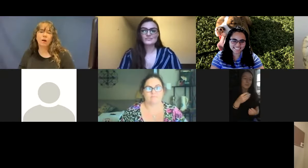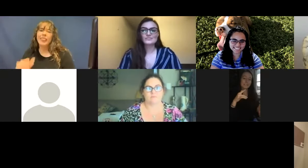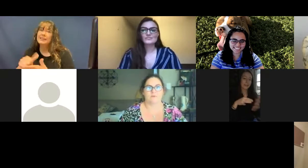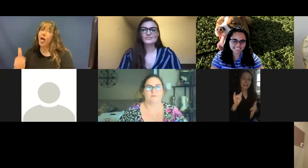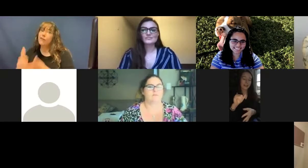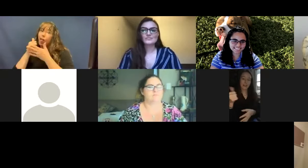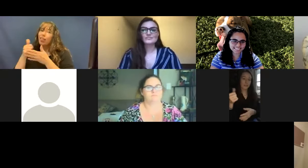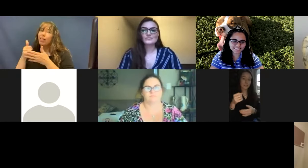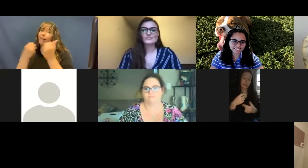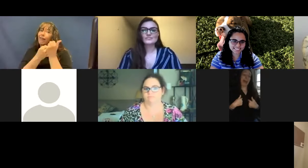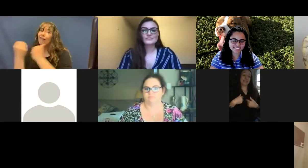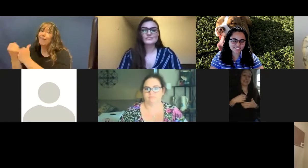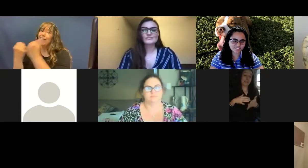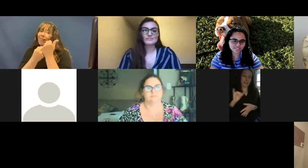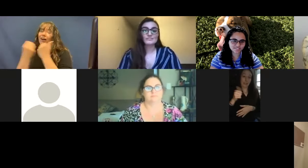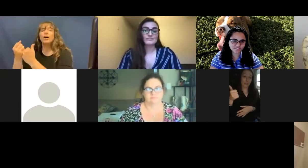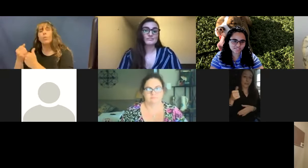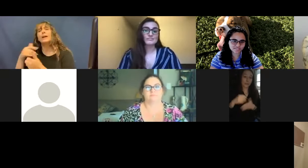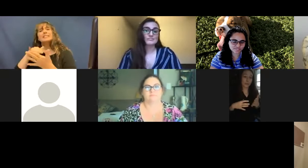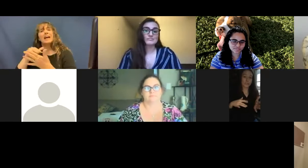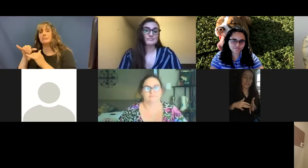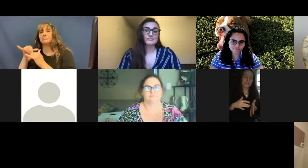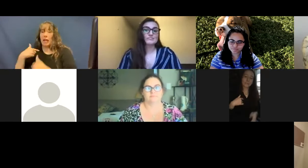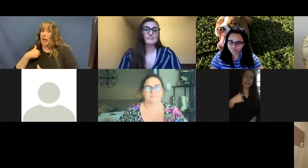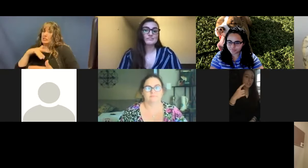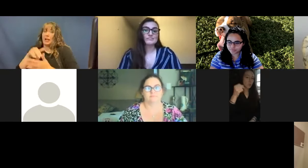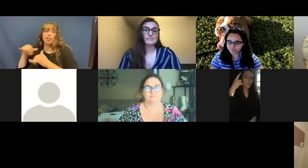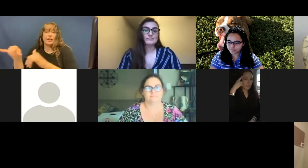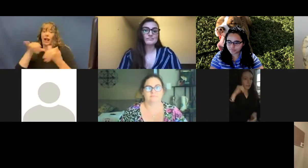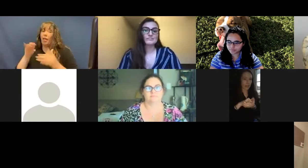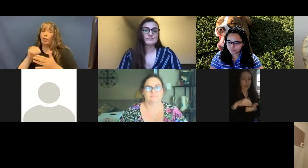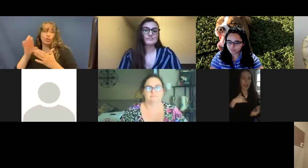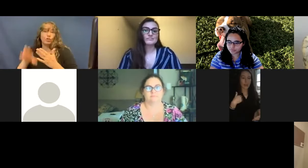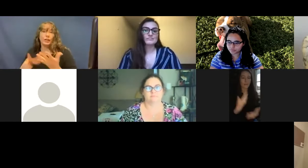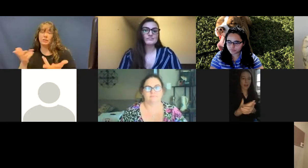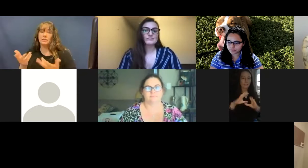we study like others. I studied like other students studied, but I do think that I arrived